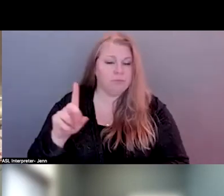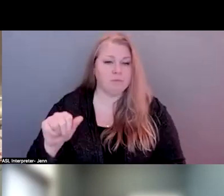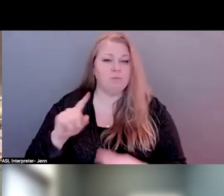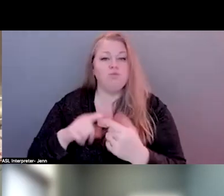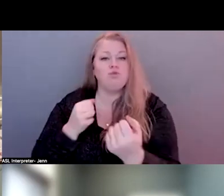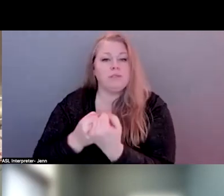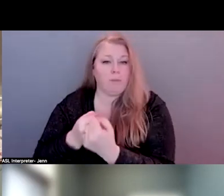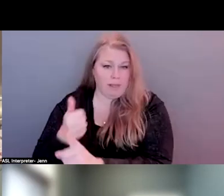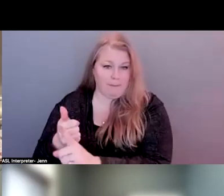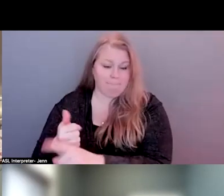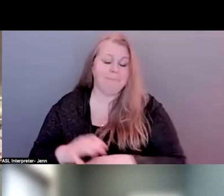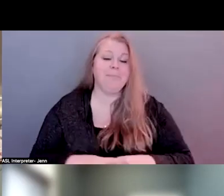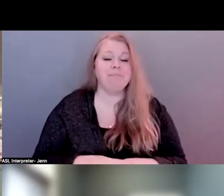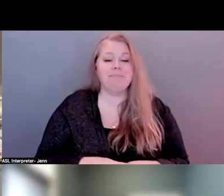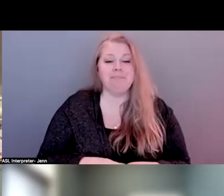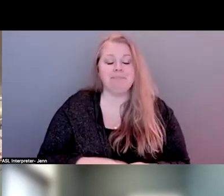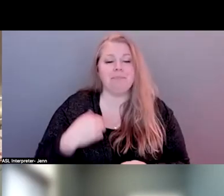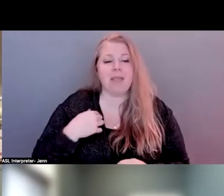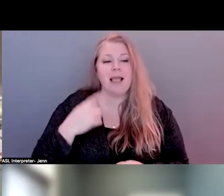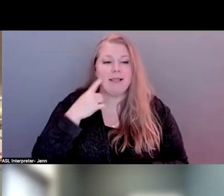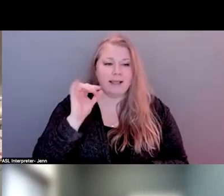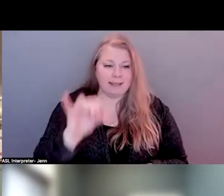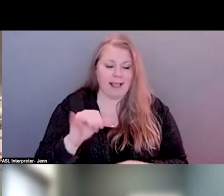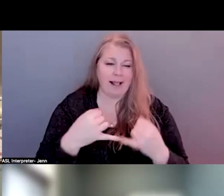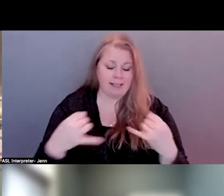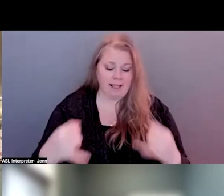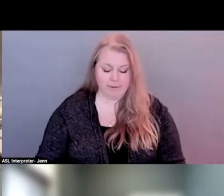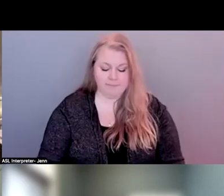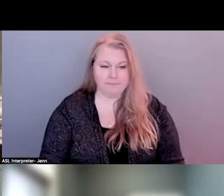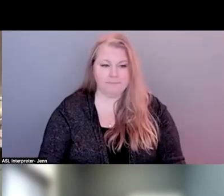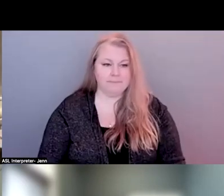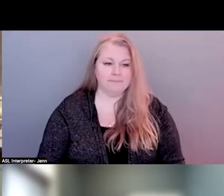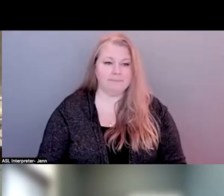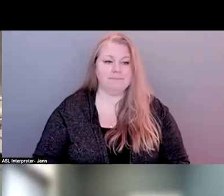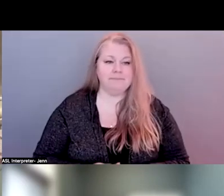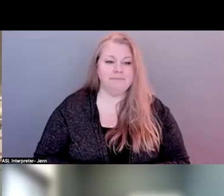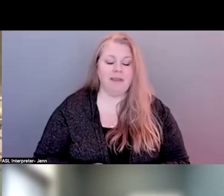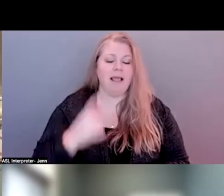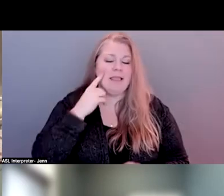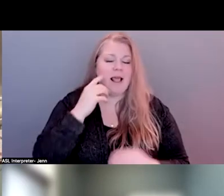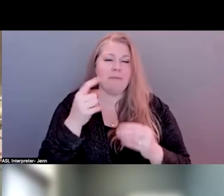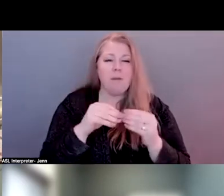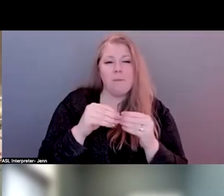and I think this line is kind of a little bit more wavery than we like to think.